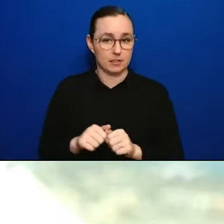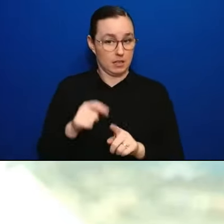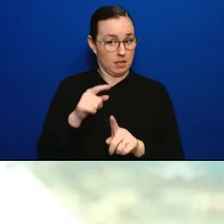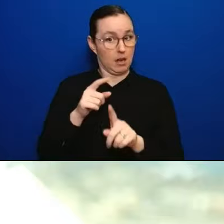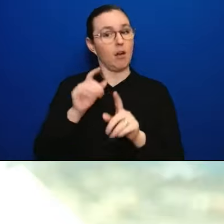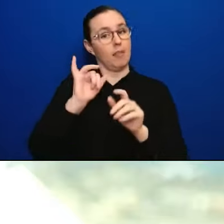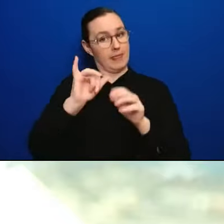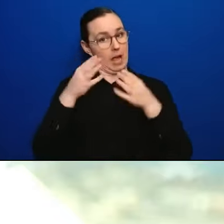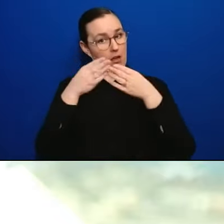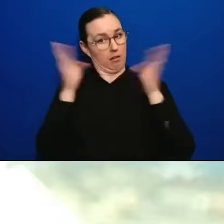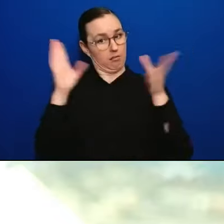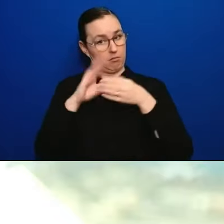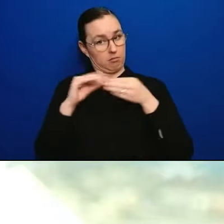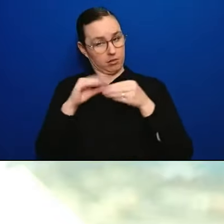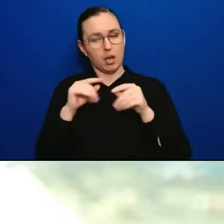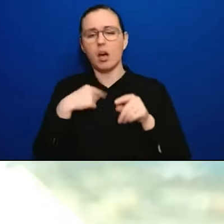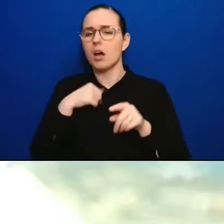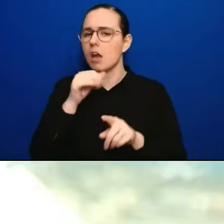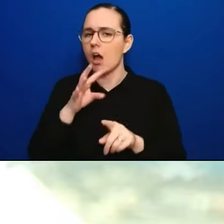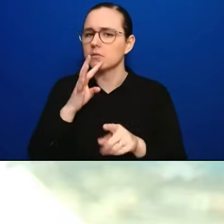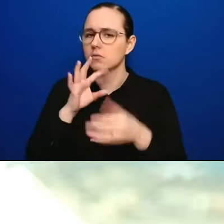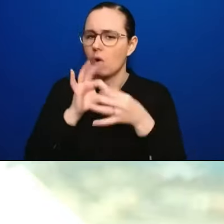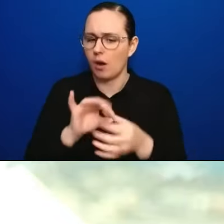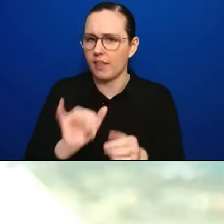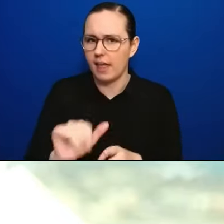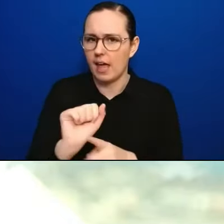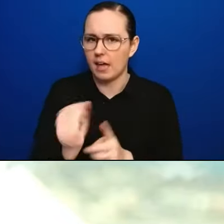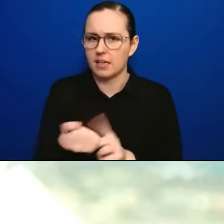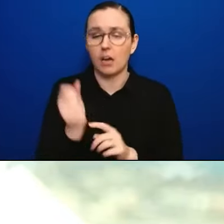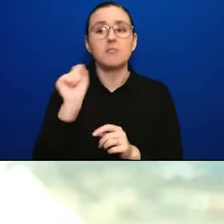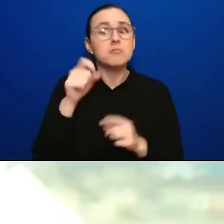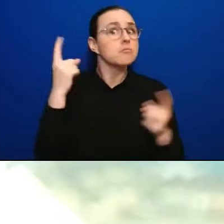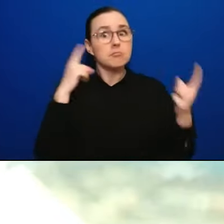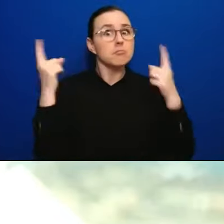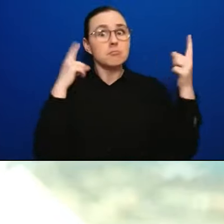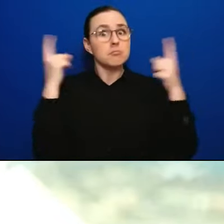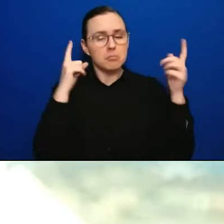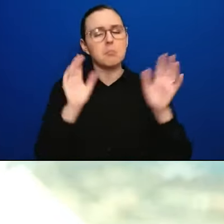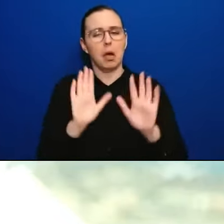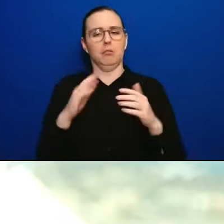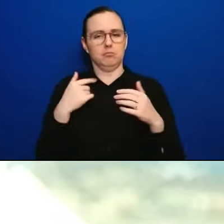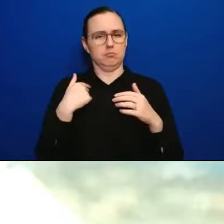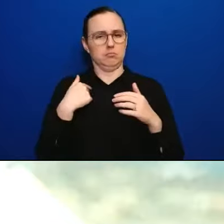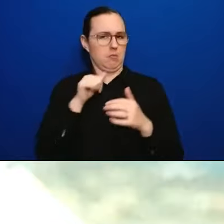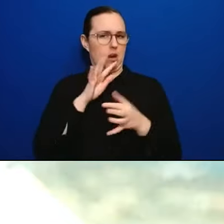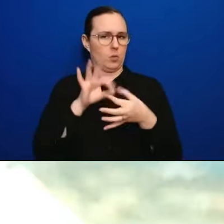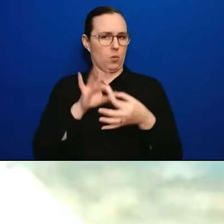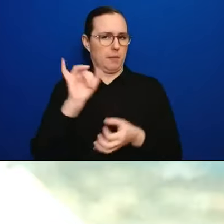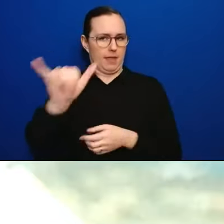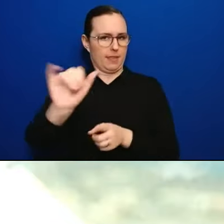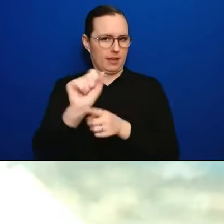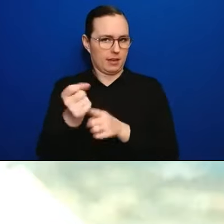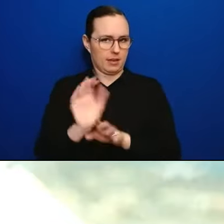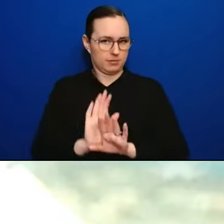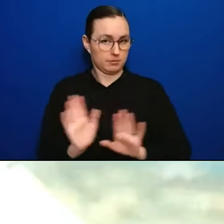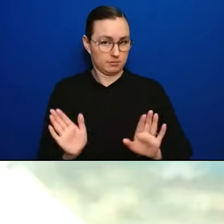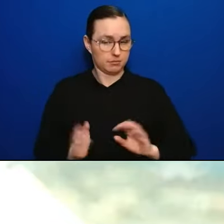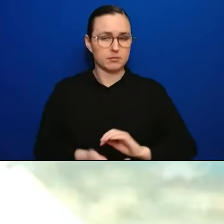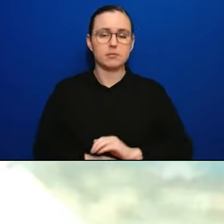asked to contribute to that. And I gather without commenting on it but from hearing what's